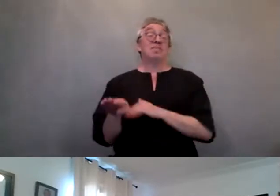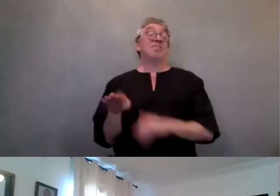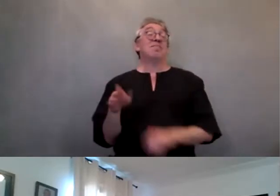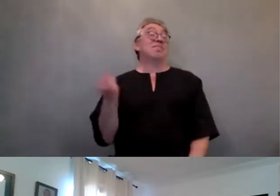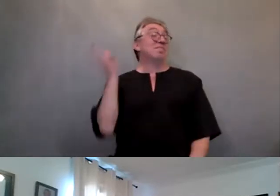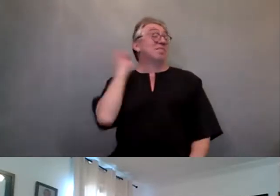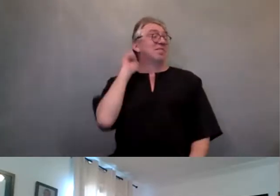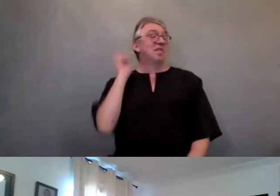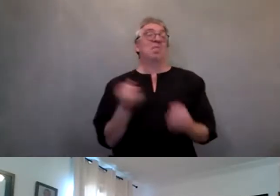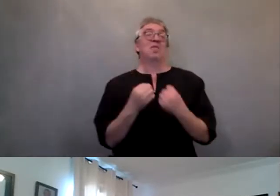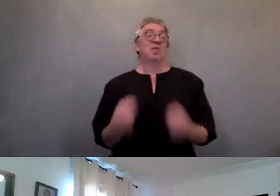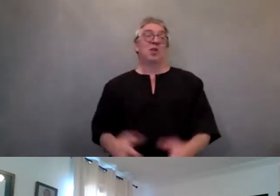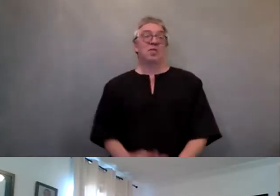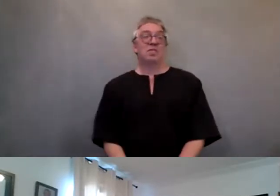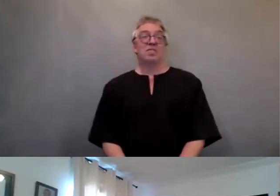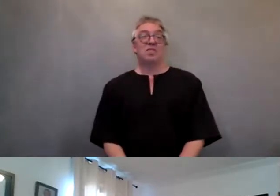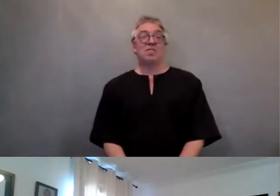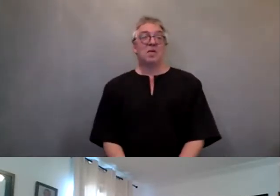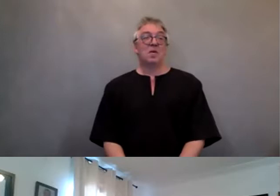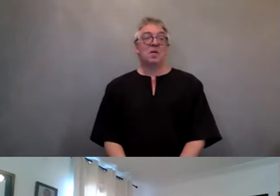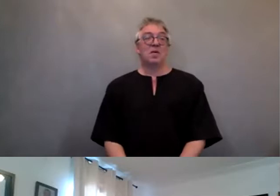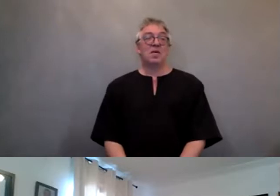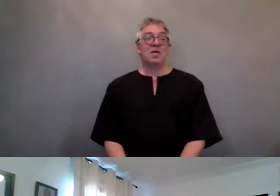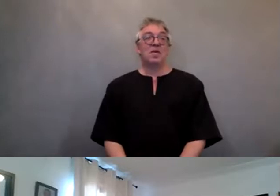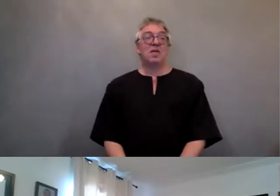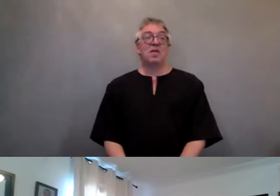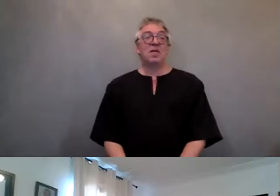okay, this year, no, it's not possible, and